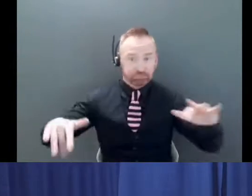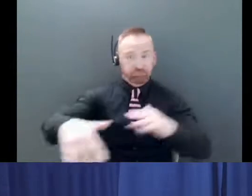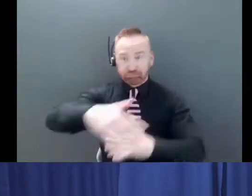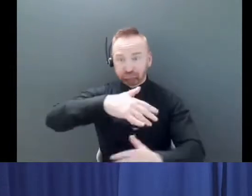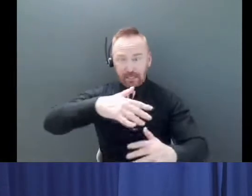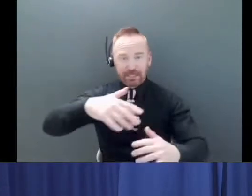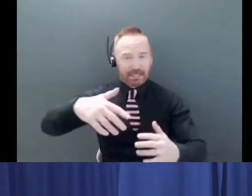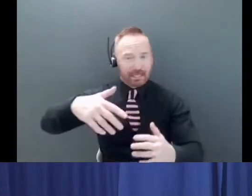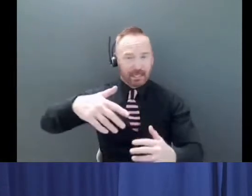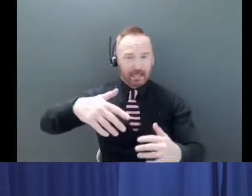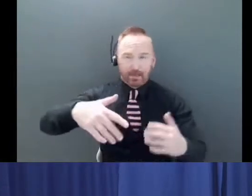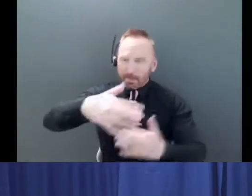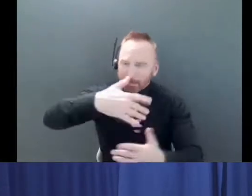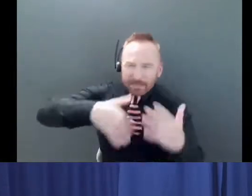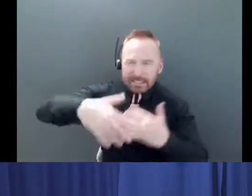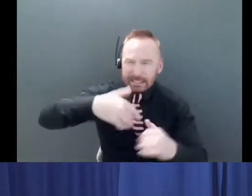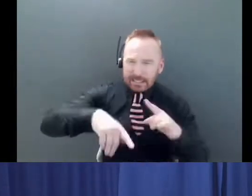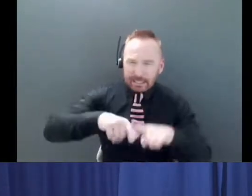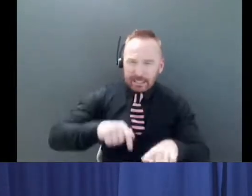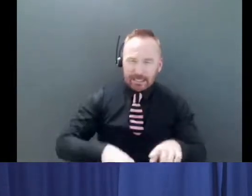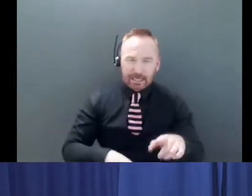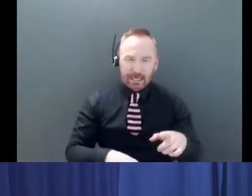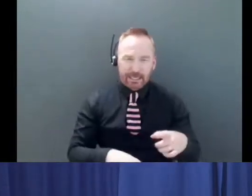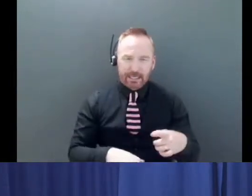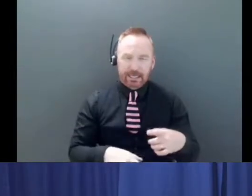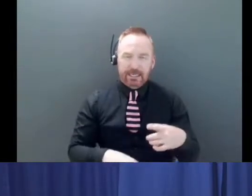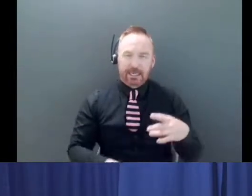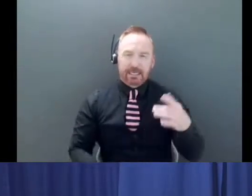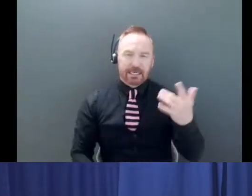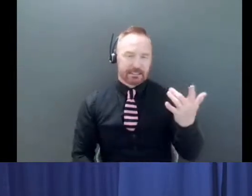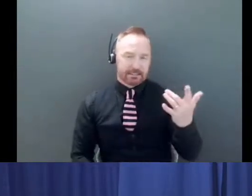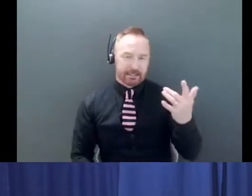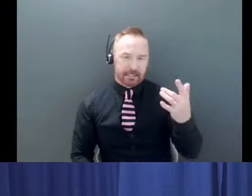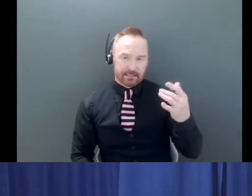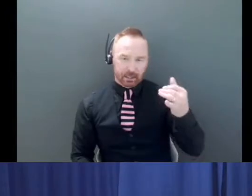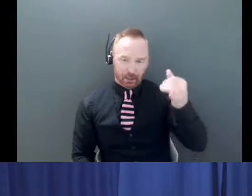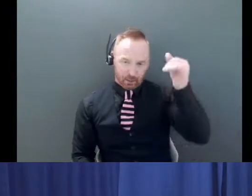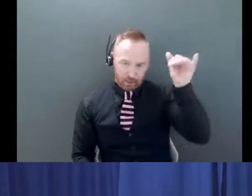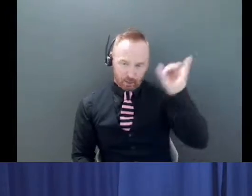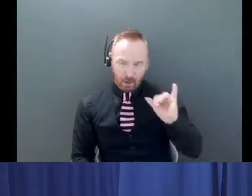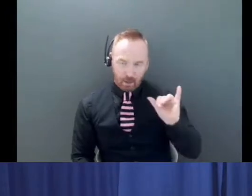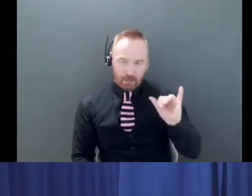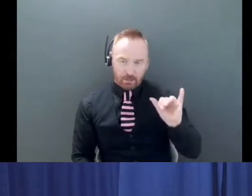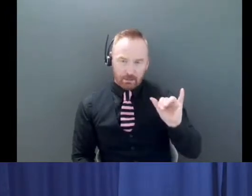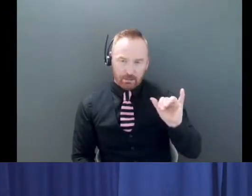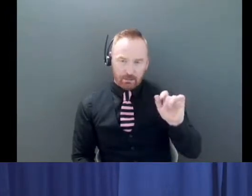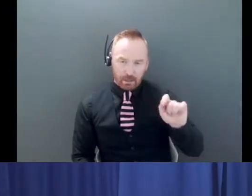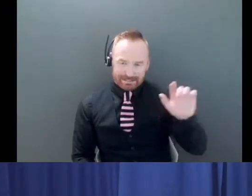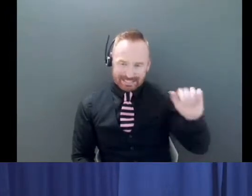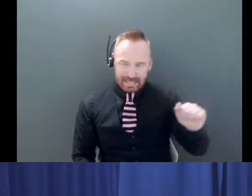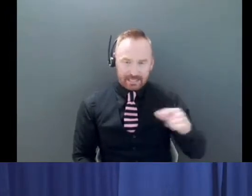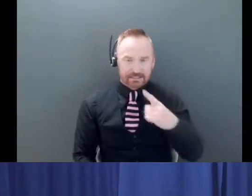at bar kowrntsz -- counters.